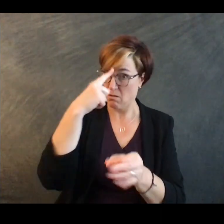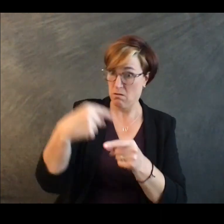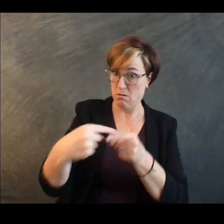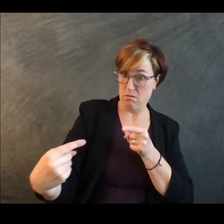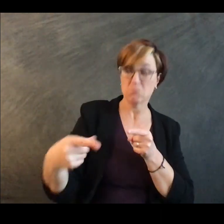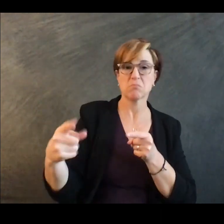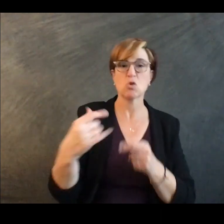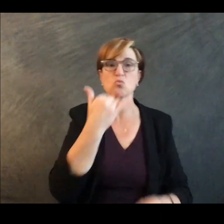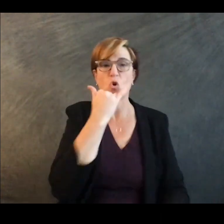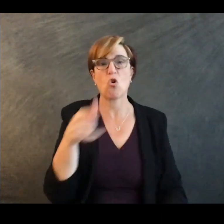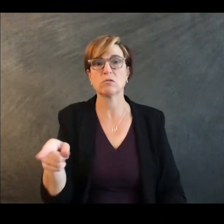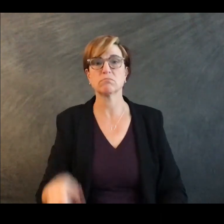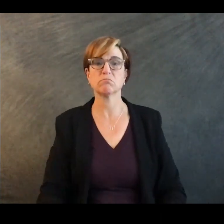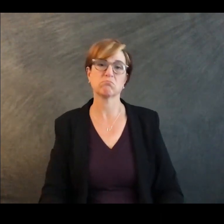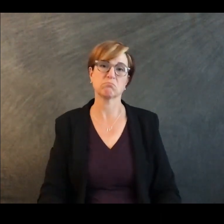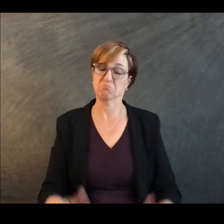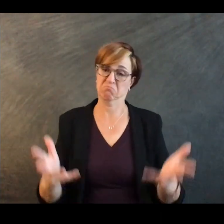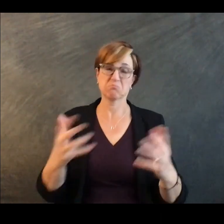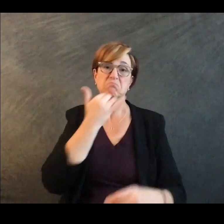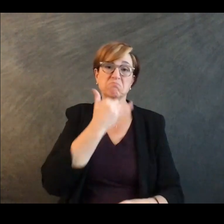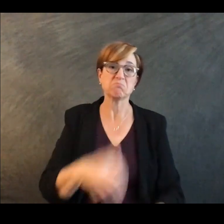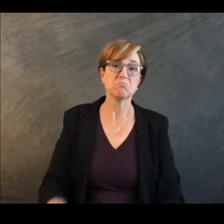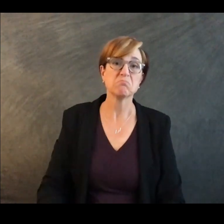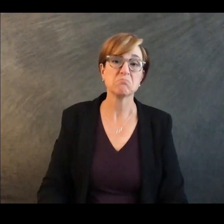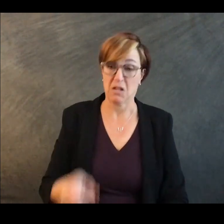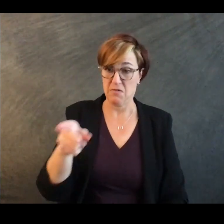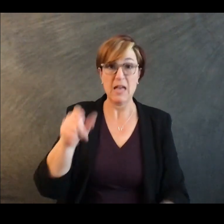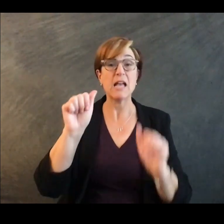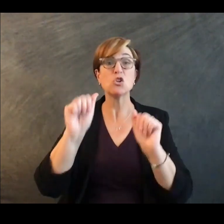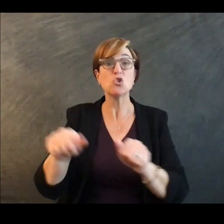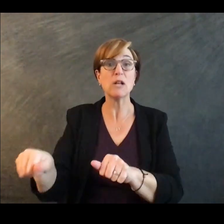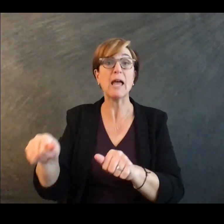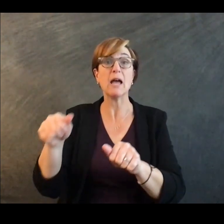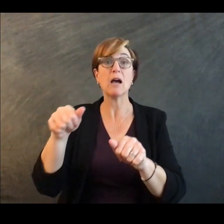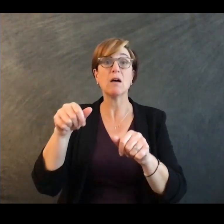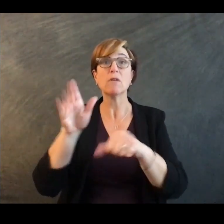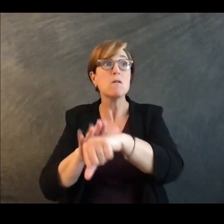the call they could have called it months earlier they would have known and